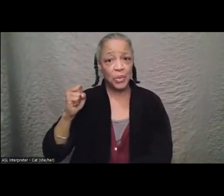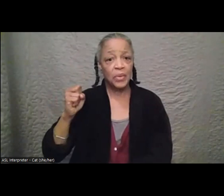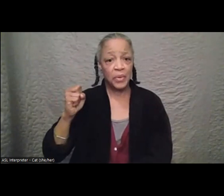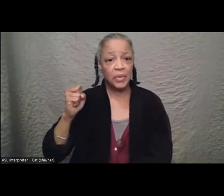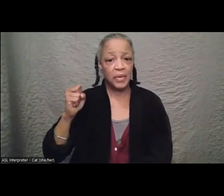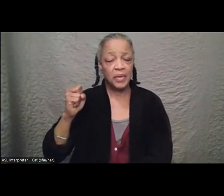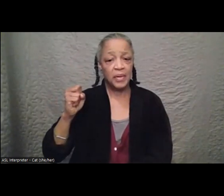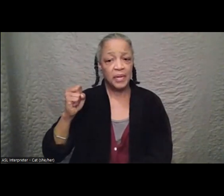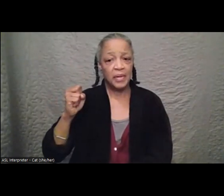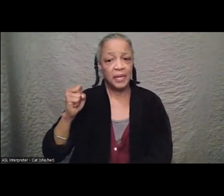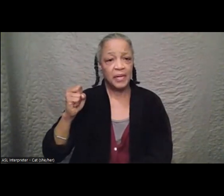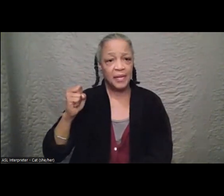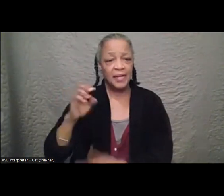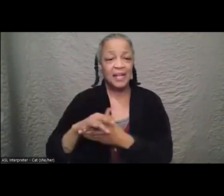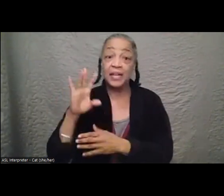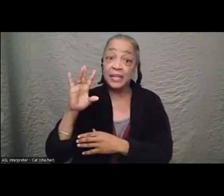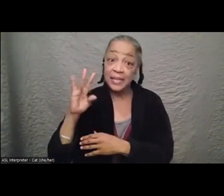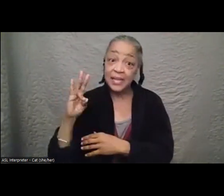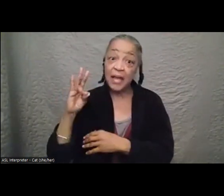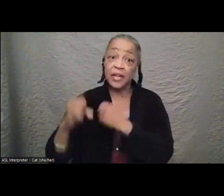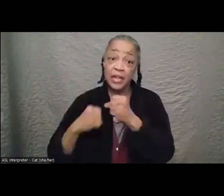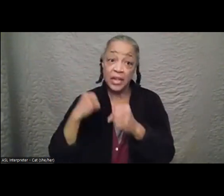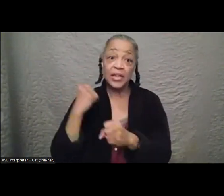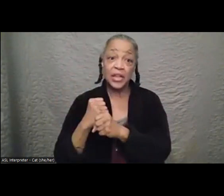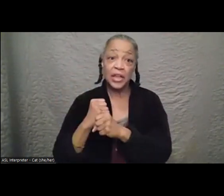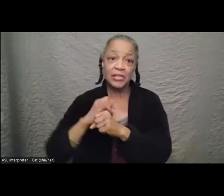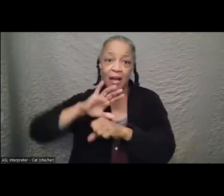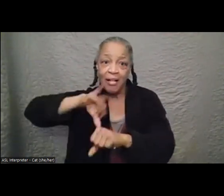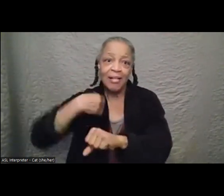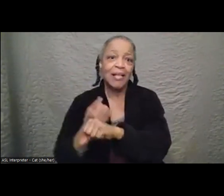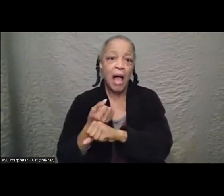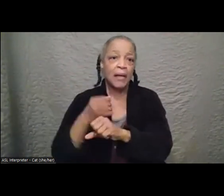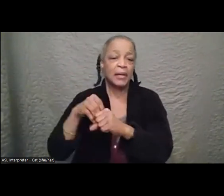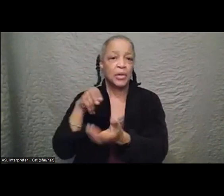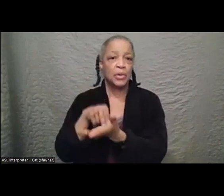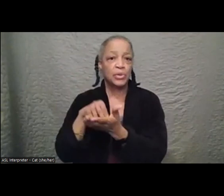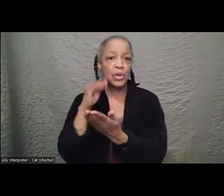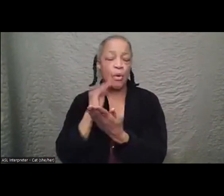I spent seven years locked up in a nursing home.